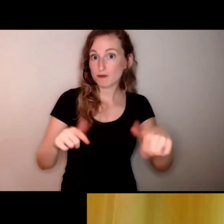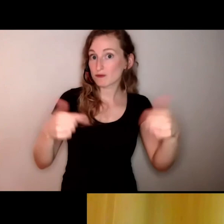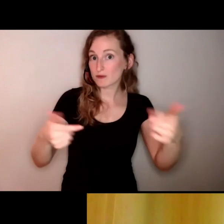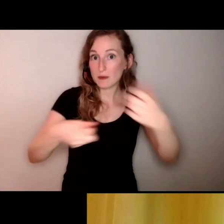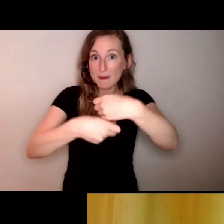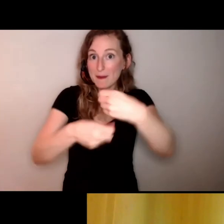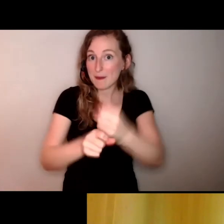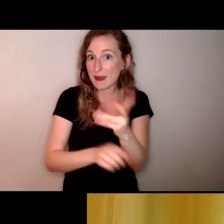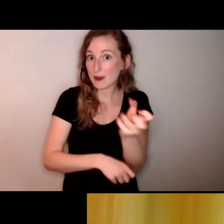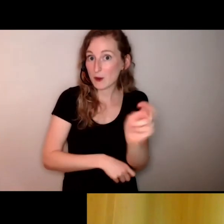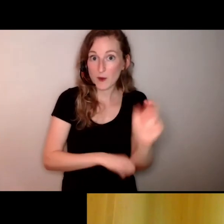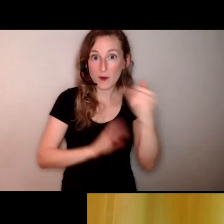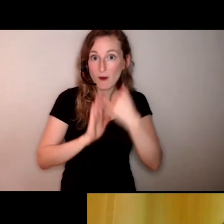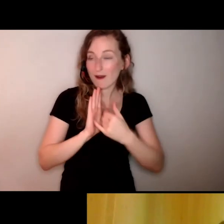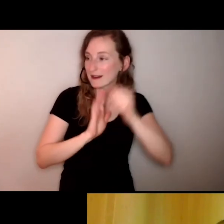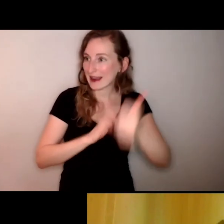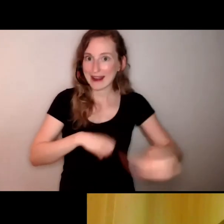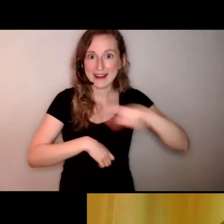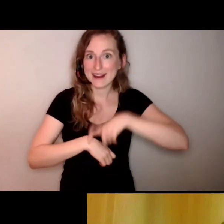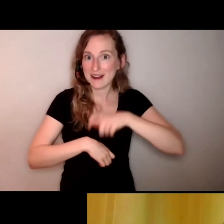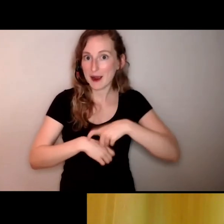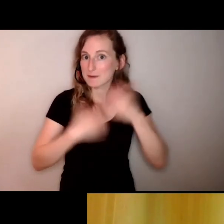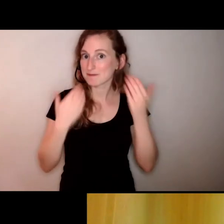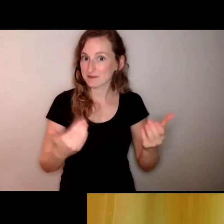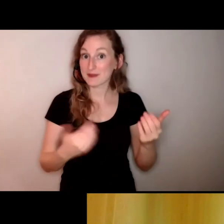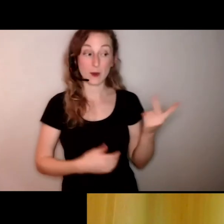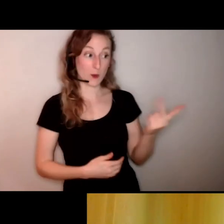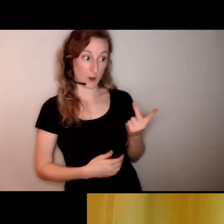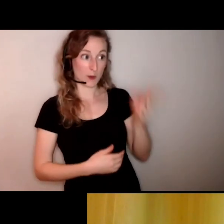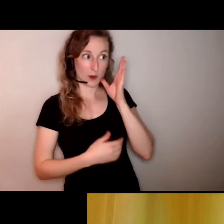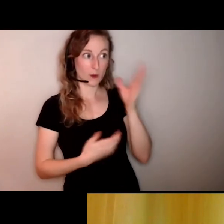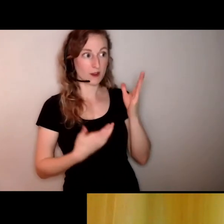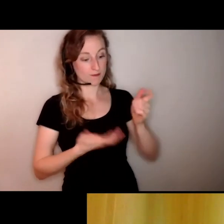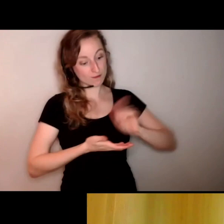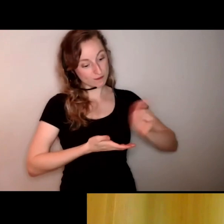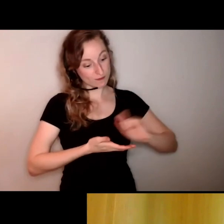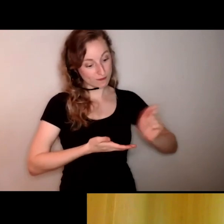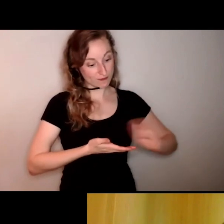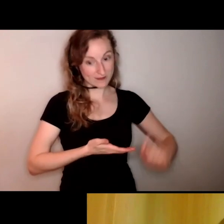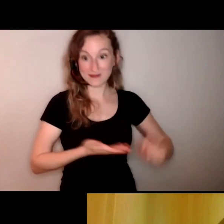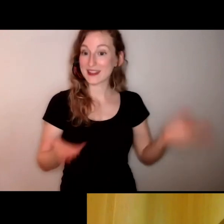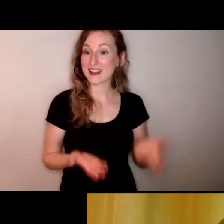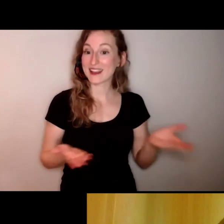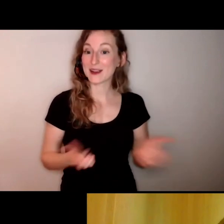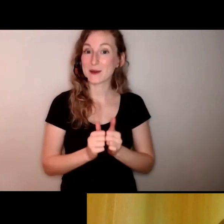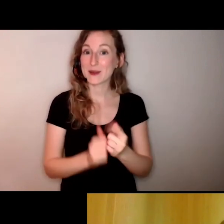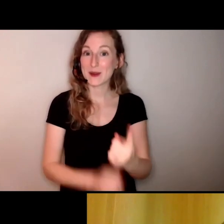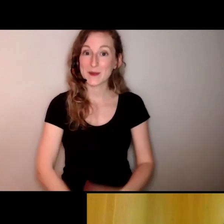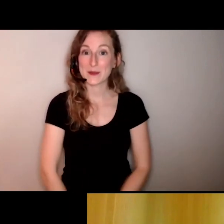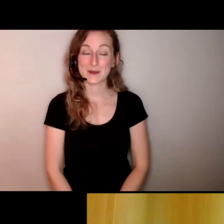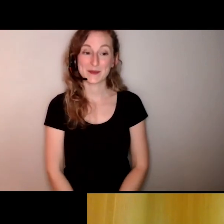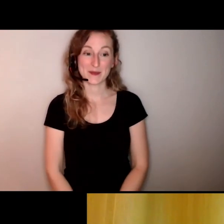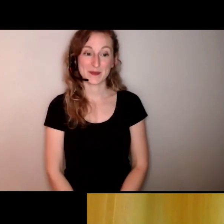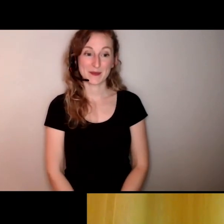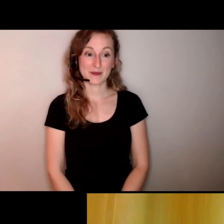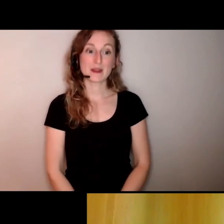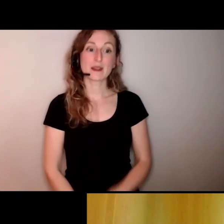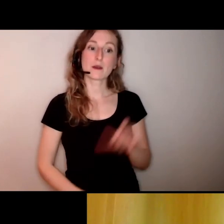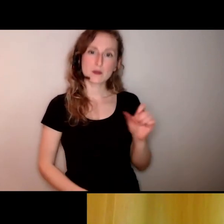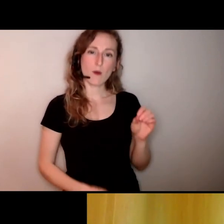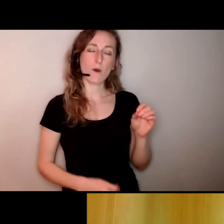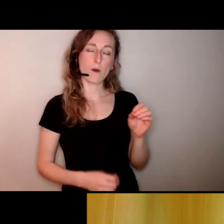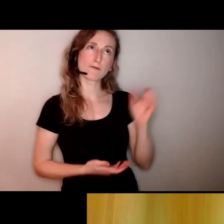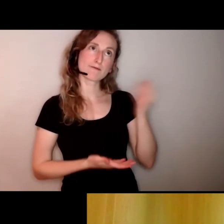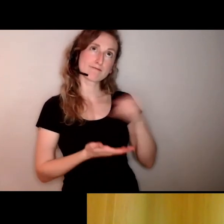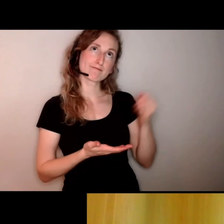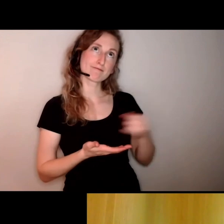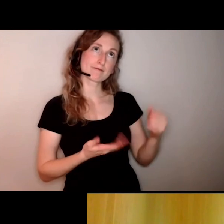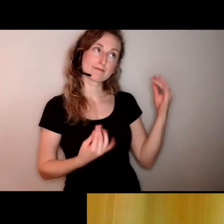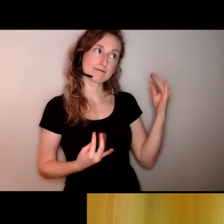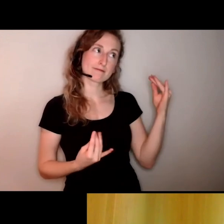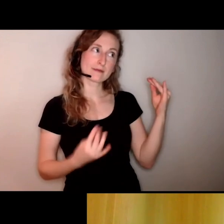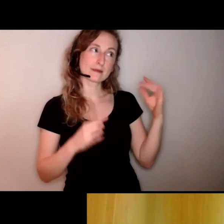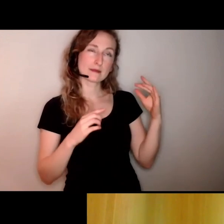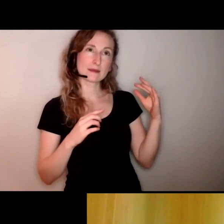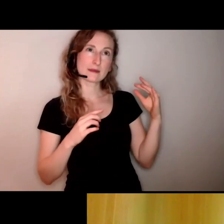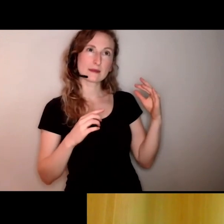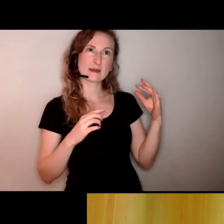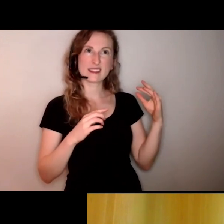I am going to talk to you about what I am making, feel free to get started on your own